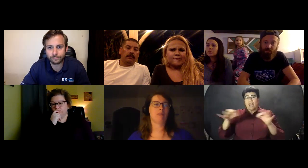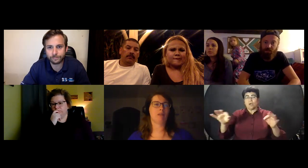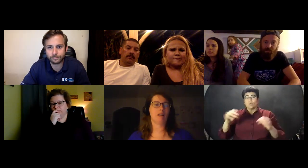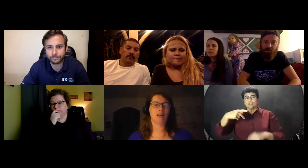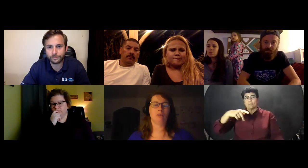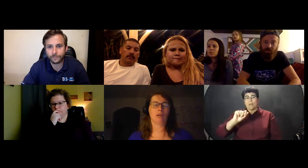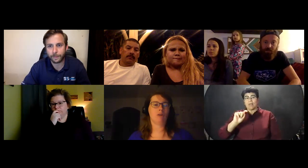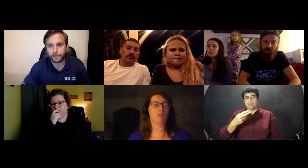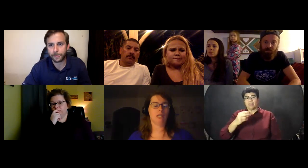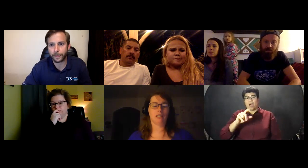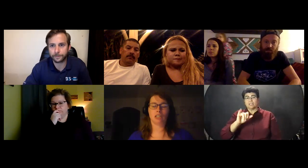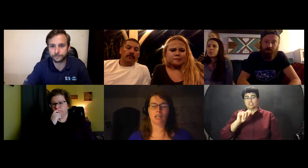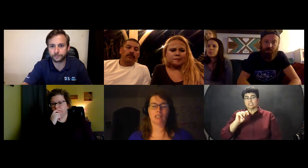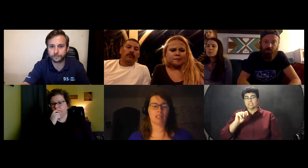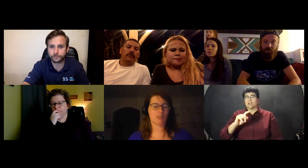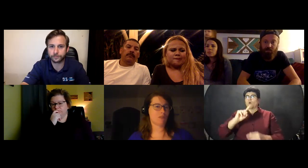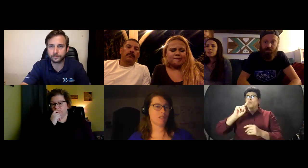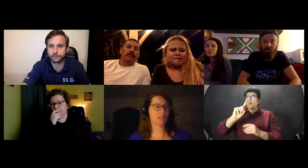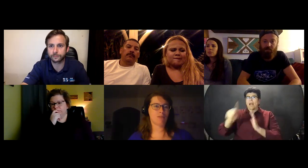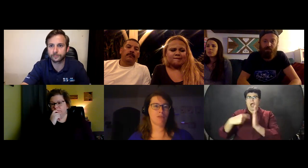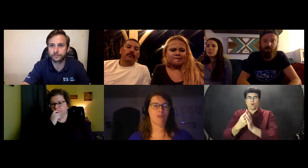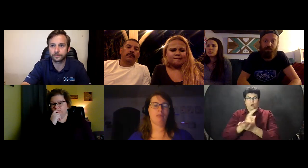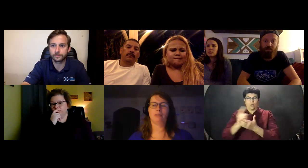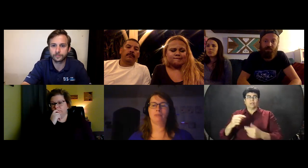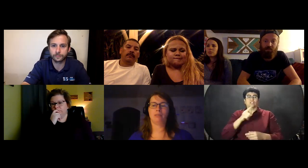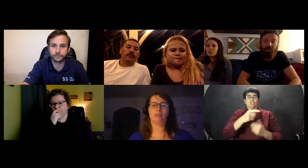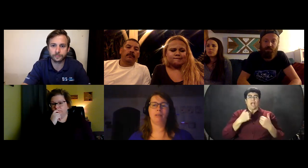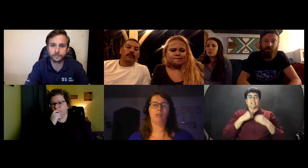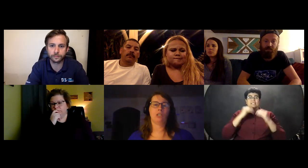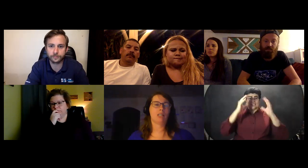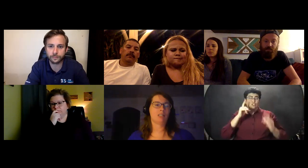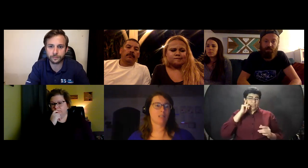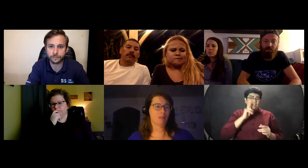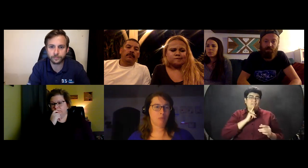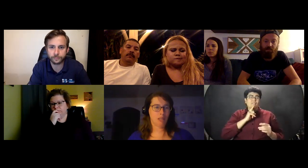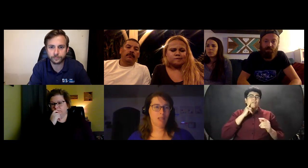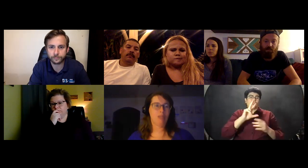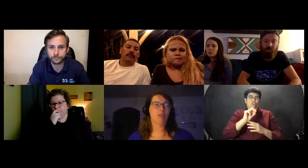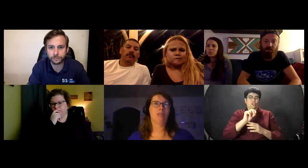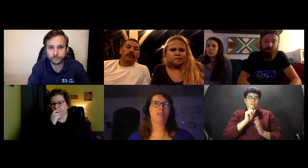uh one hour a week she has a teacher of the deaf 30 minutes a week